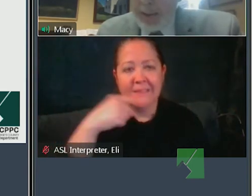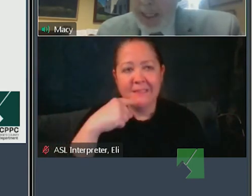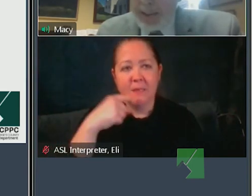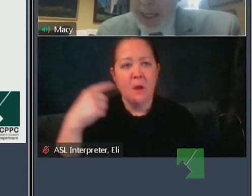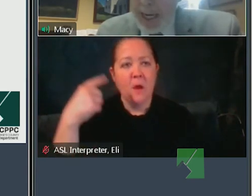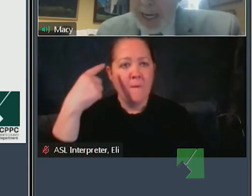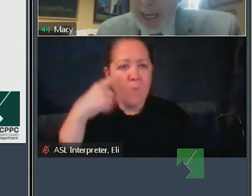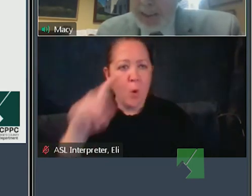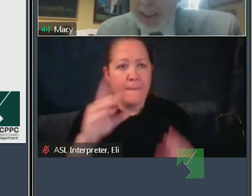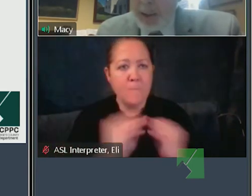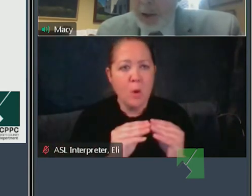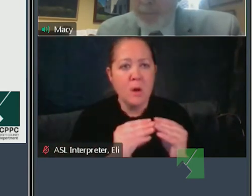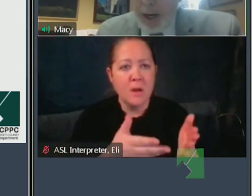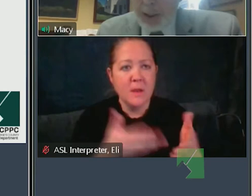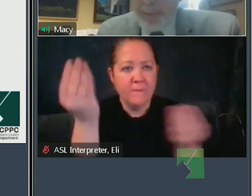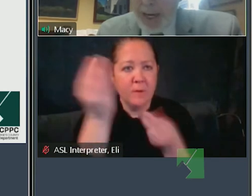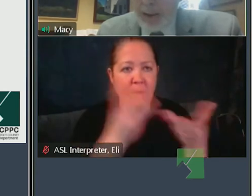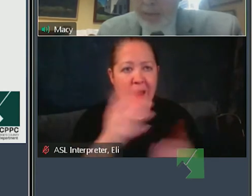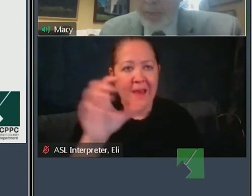that's SADU project manager manager,